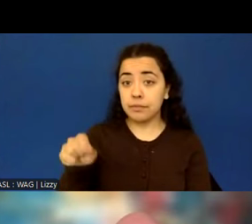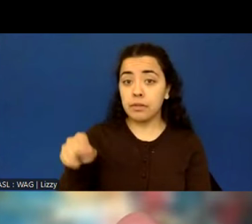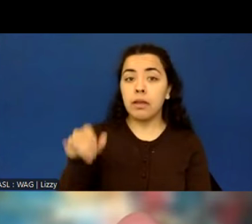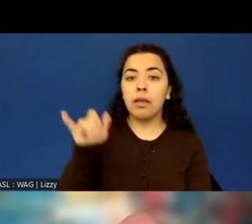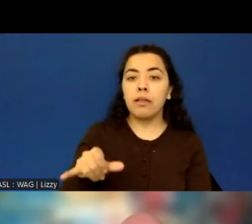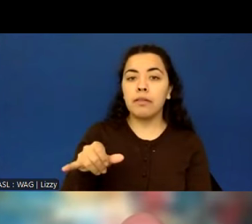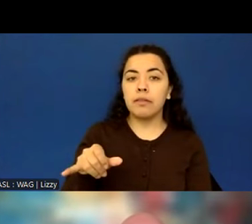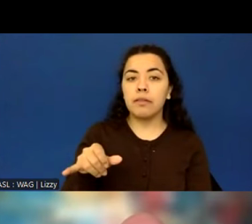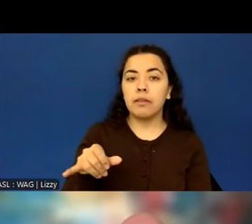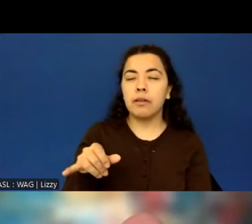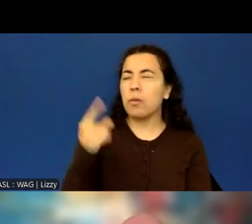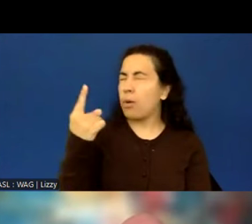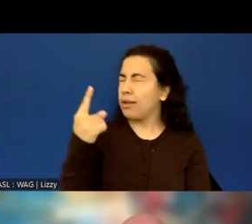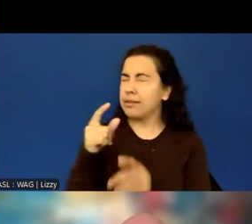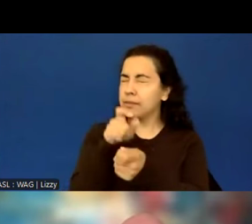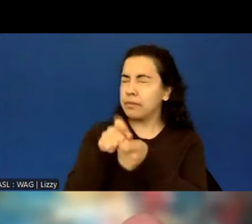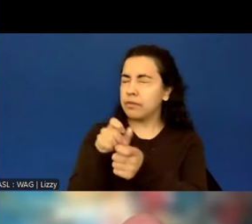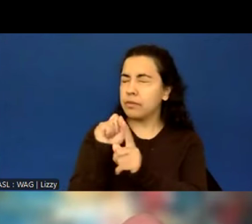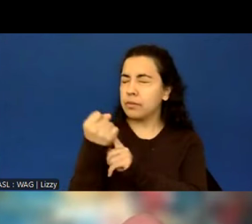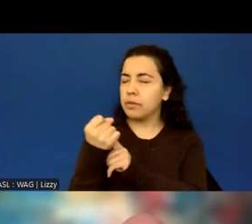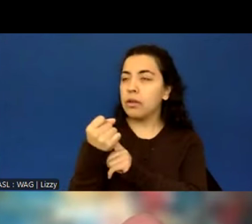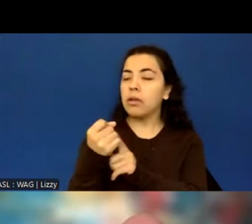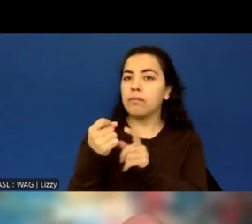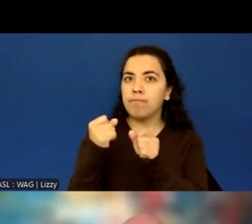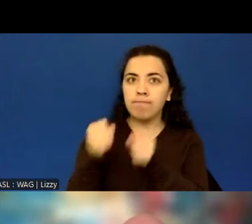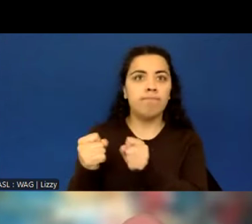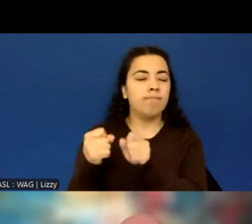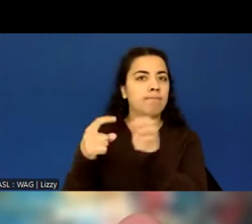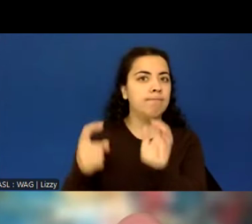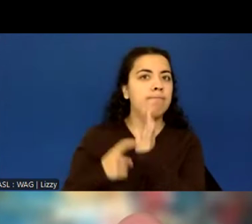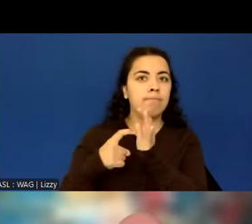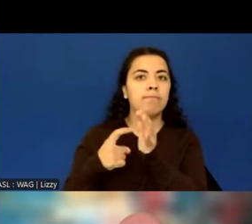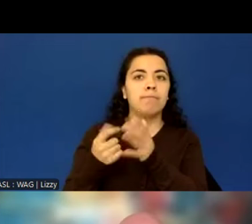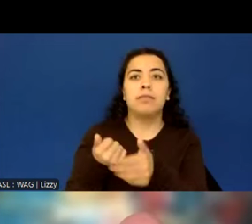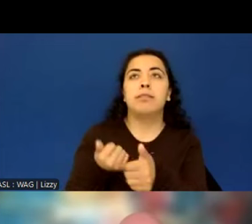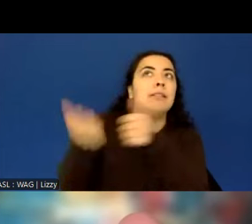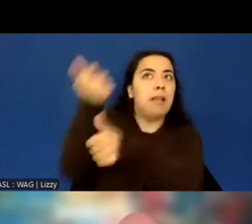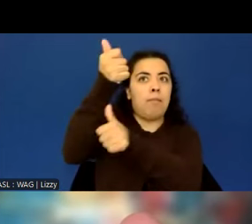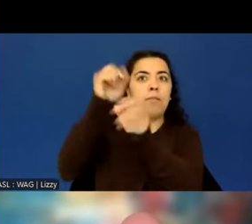there was a strong requirement coming from the top of the organization. But,